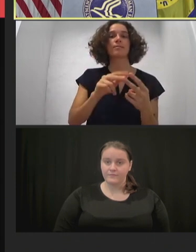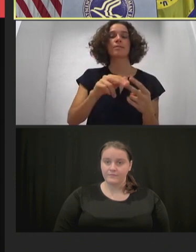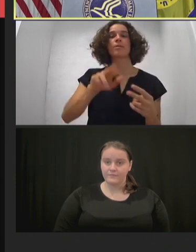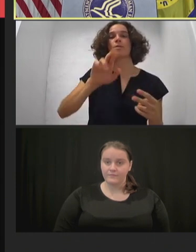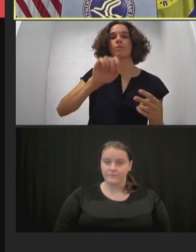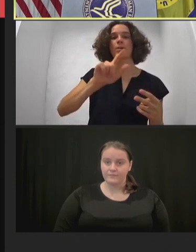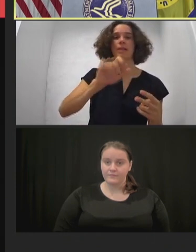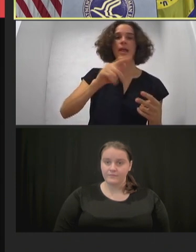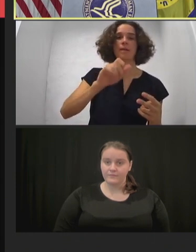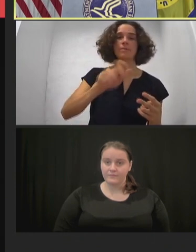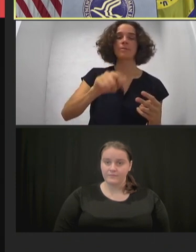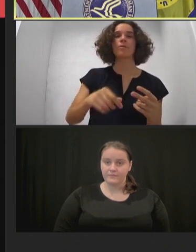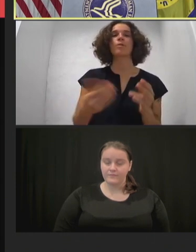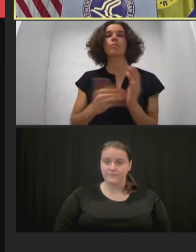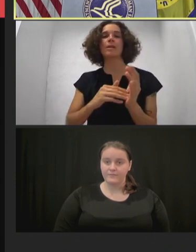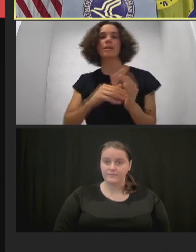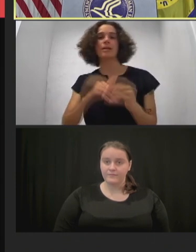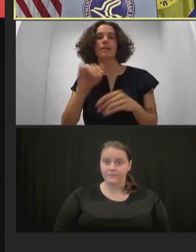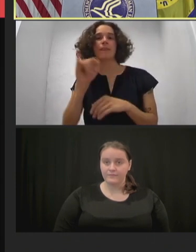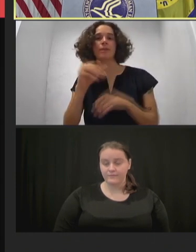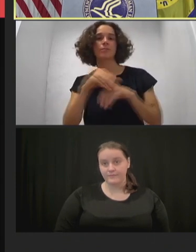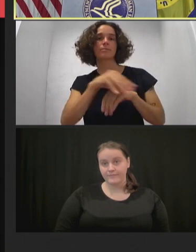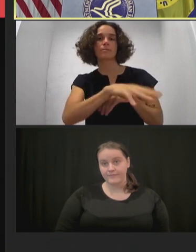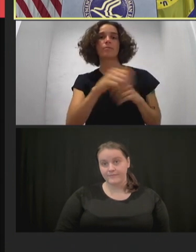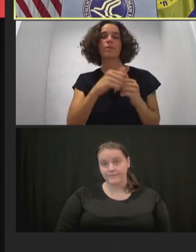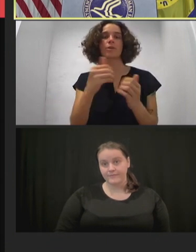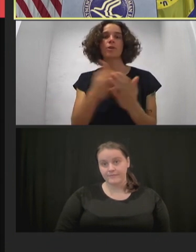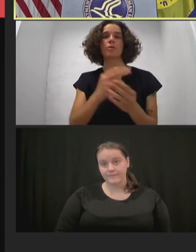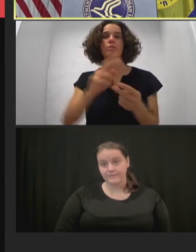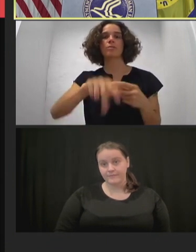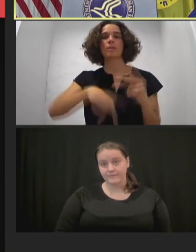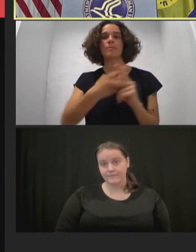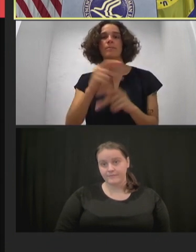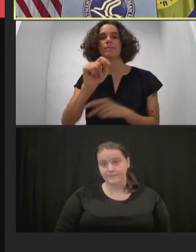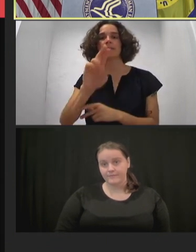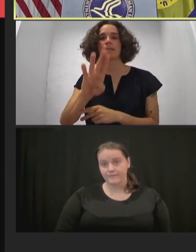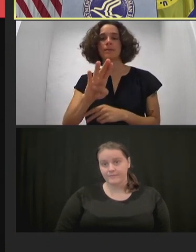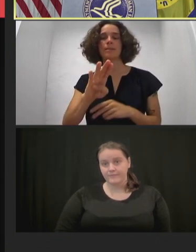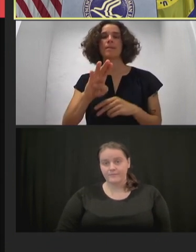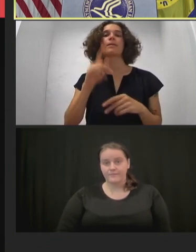a new strain of TB. But prevention of disease is really considered the dominant strategy, the